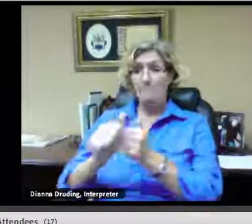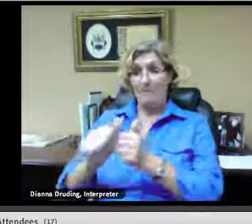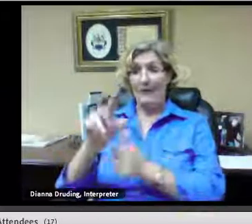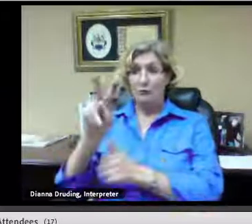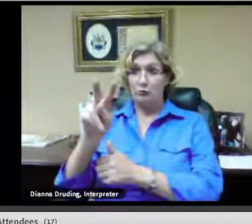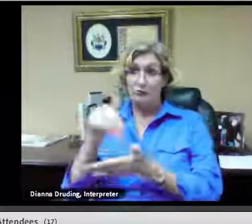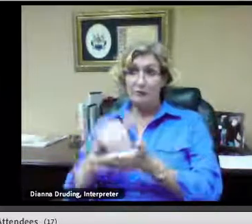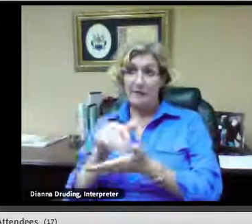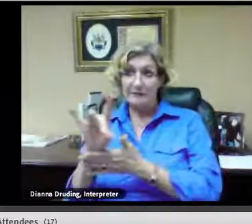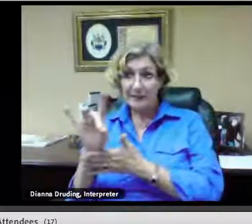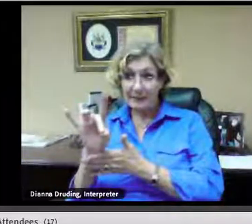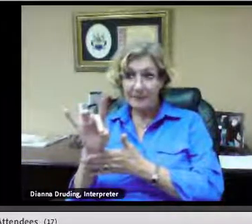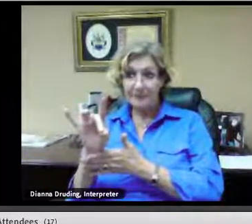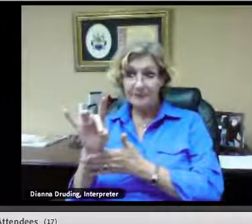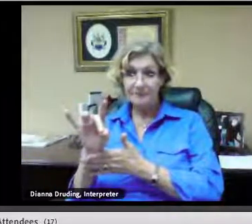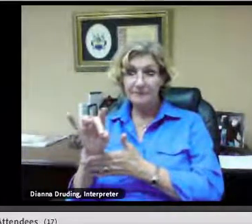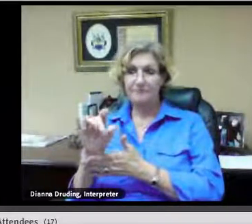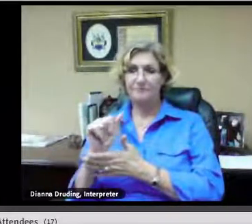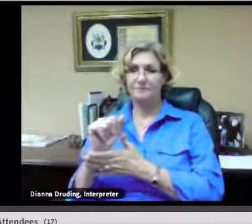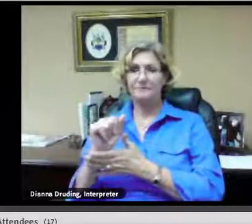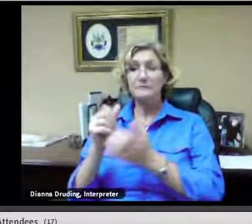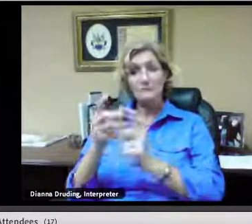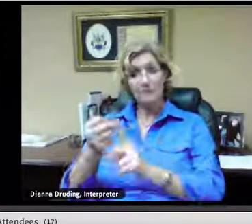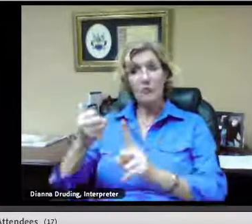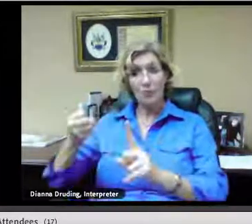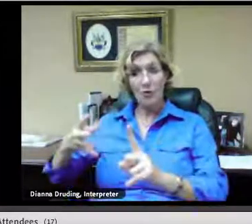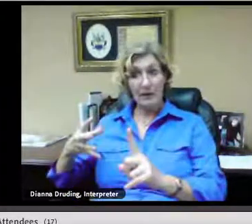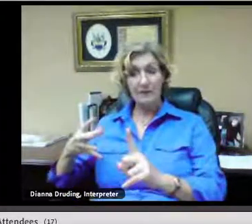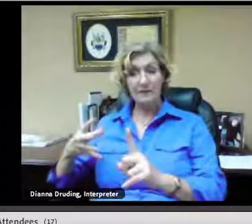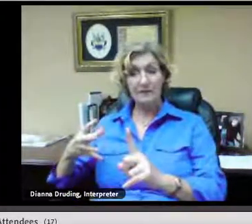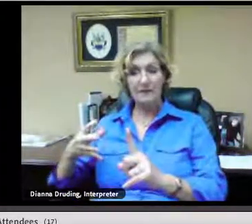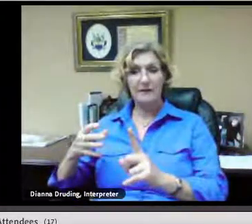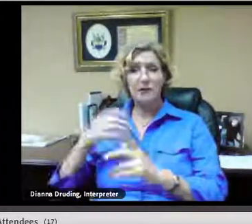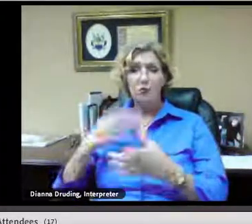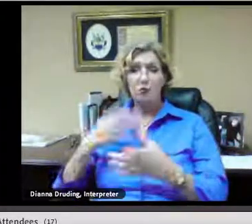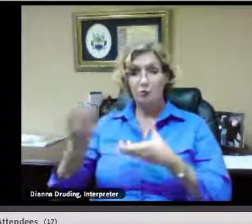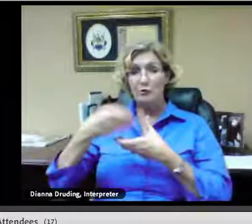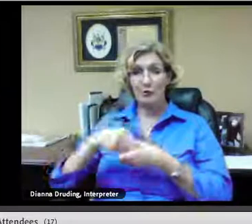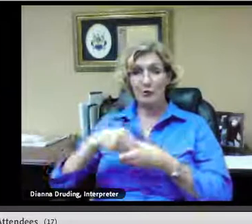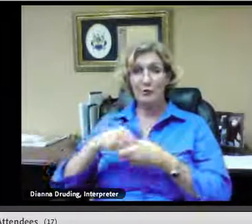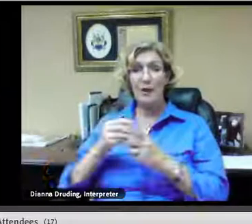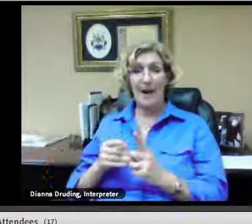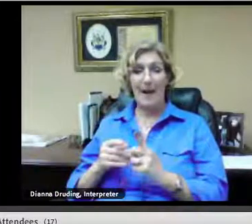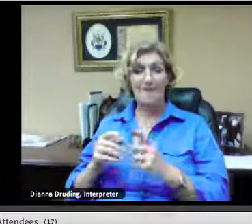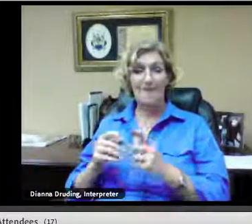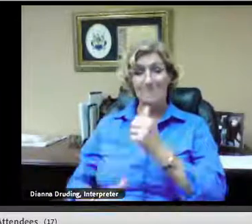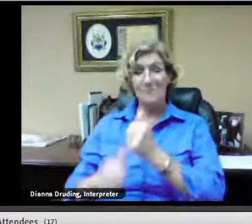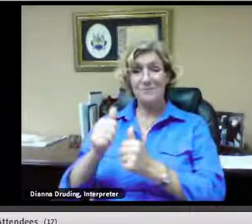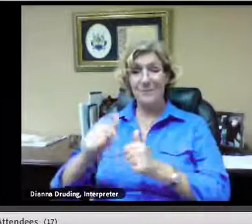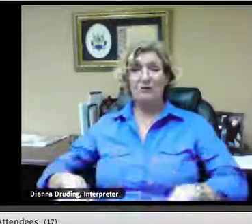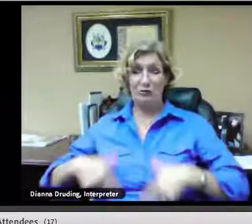of a major life activity to immune systems, normal cell growth, neurological and brain,